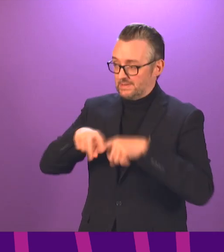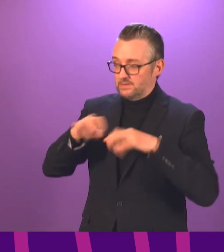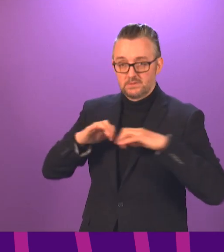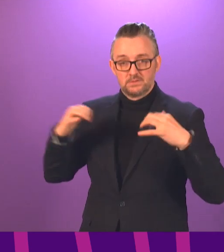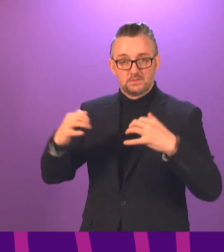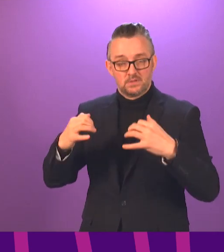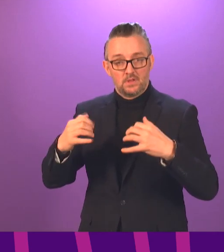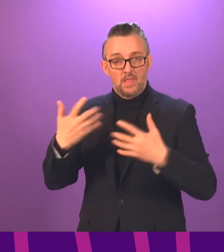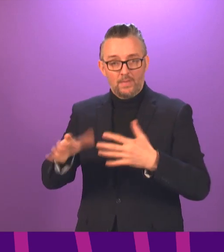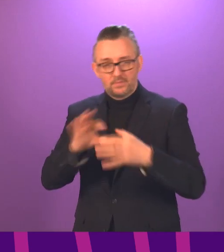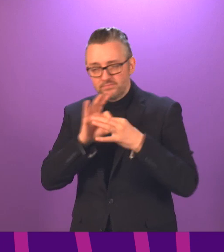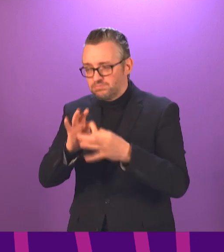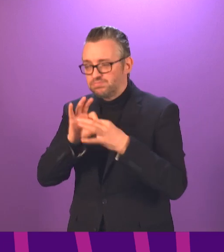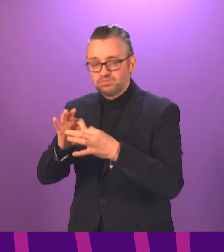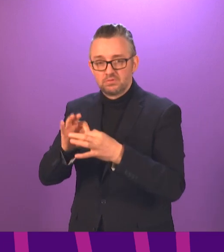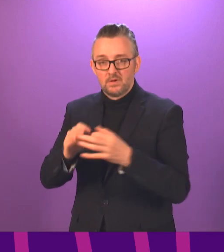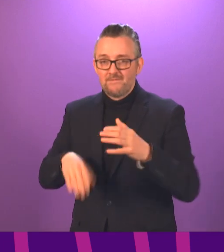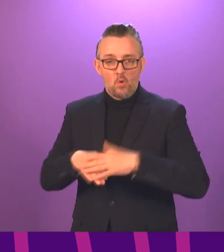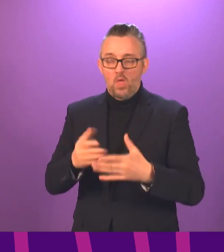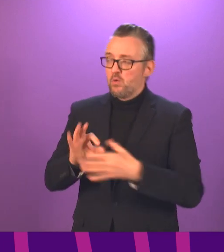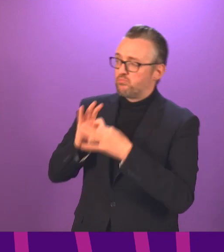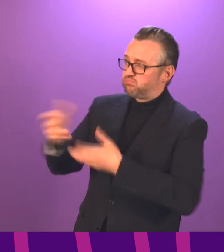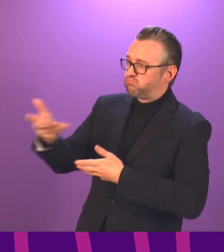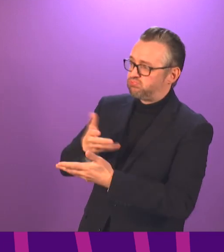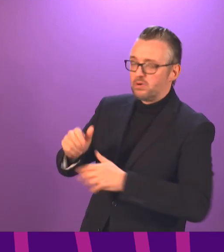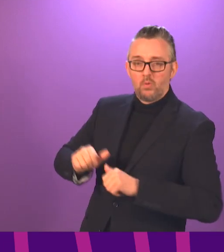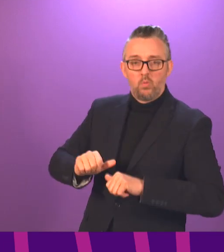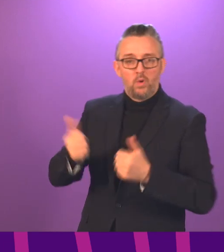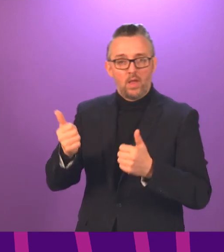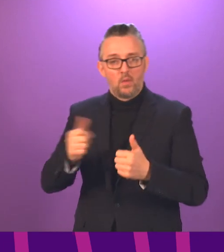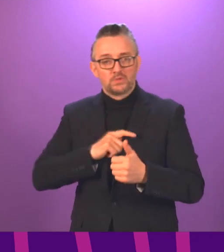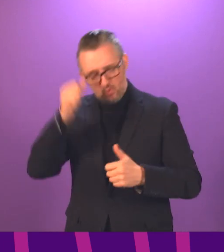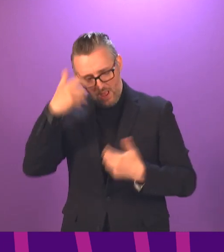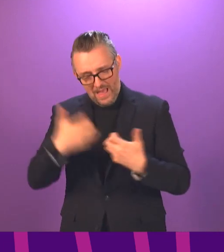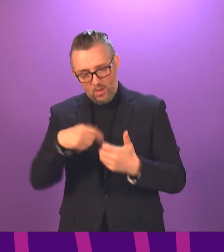have engaged entirely constructively, both on the shaping of the guidance and